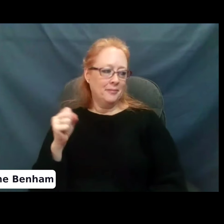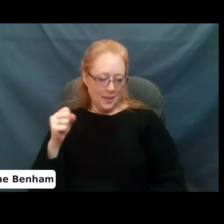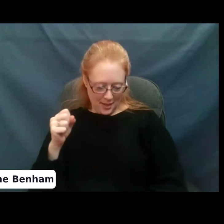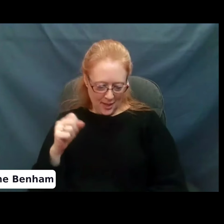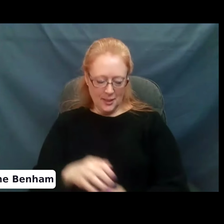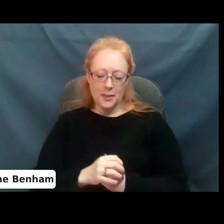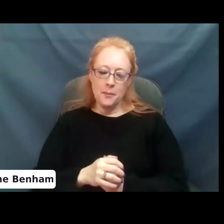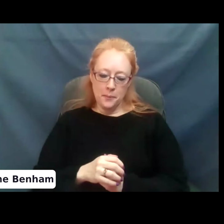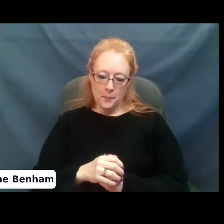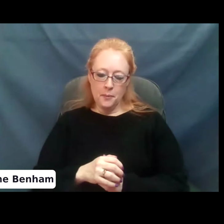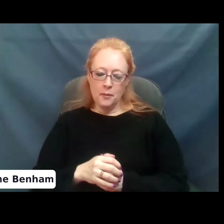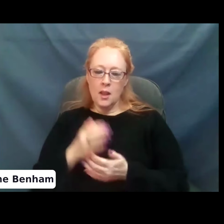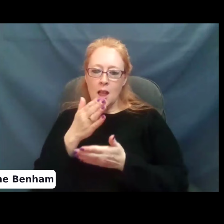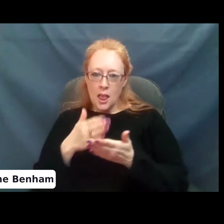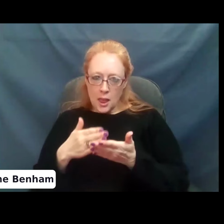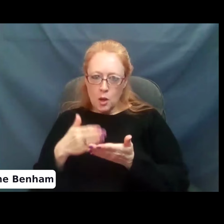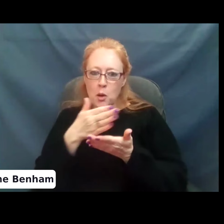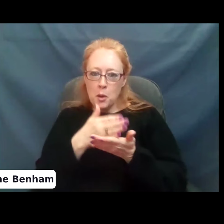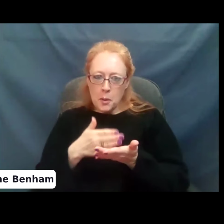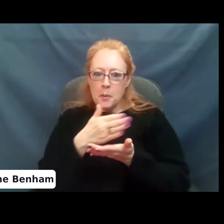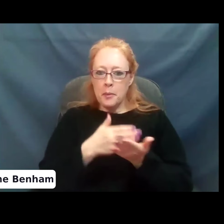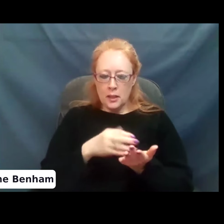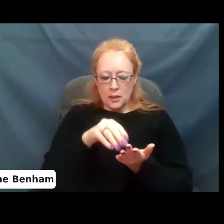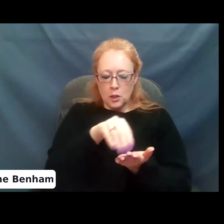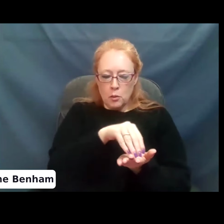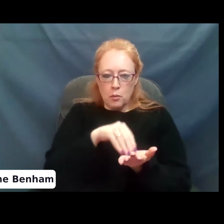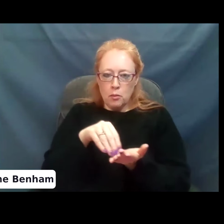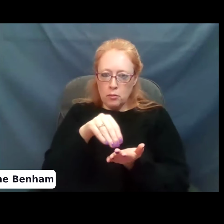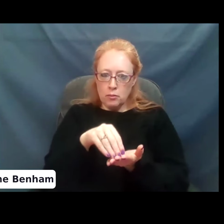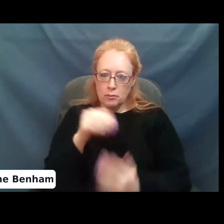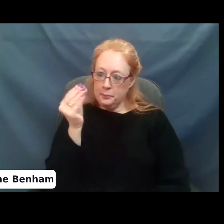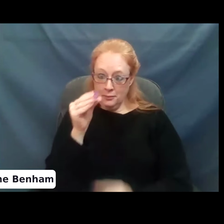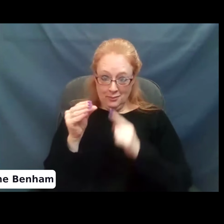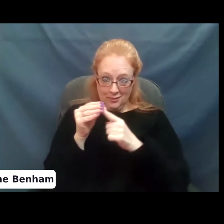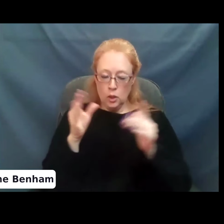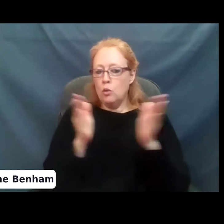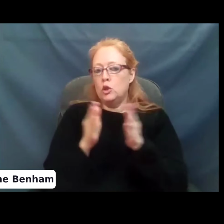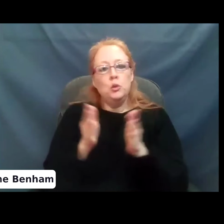Yes.